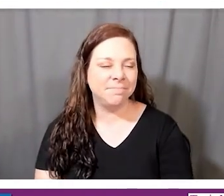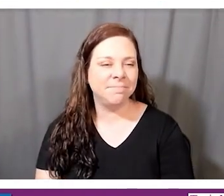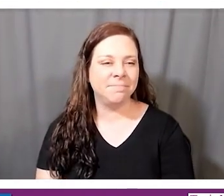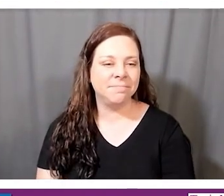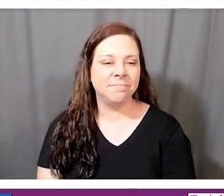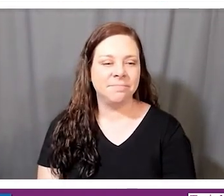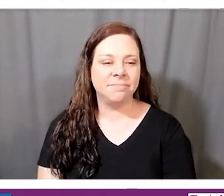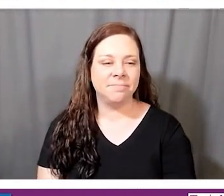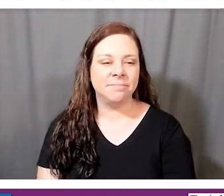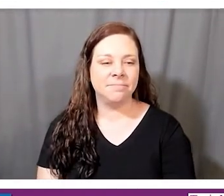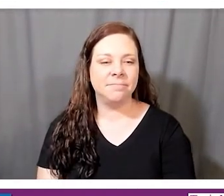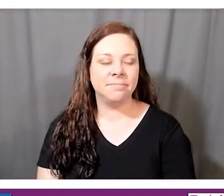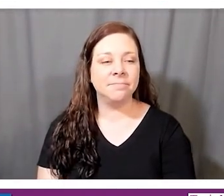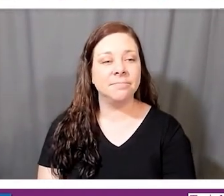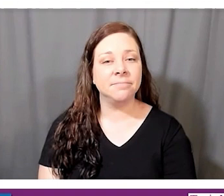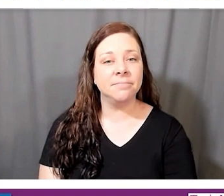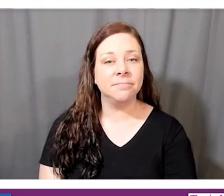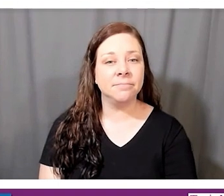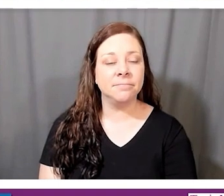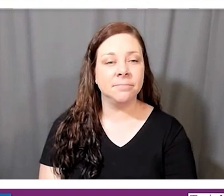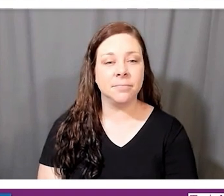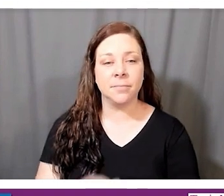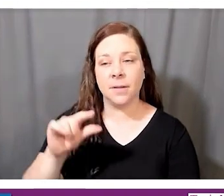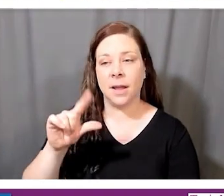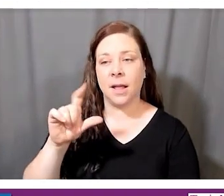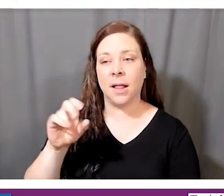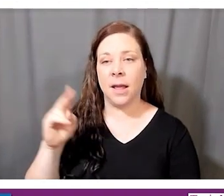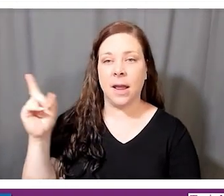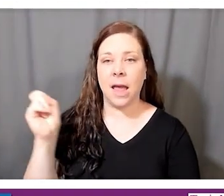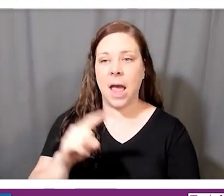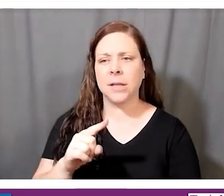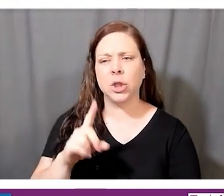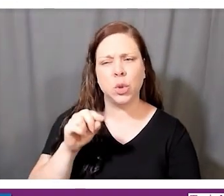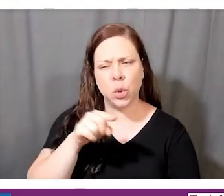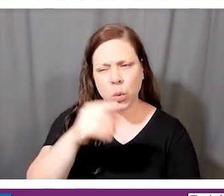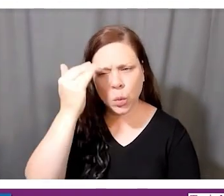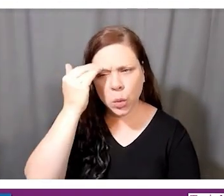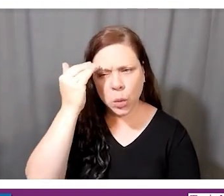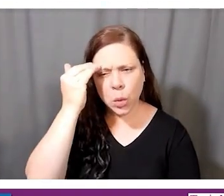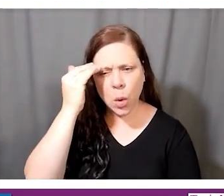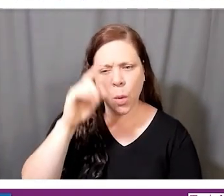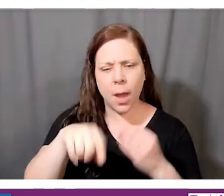Great. It looks like Glenn asks, do you know about Dragon NaturallySpeaking,